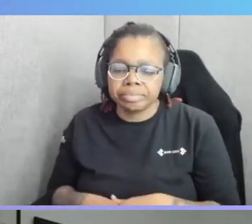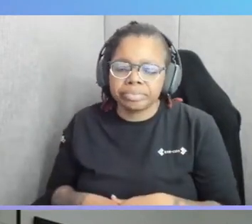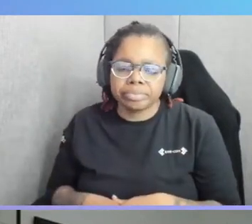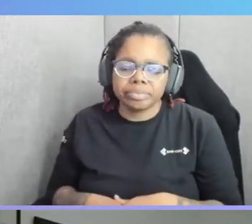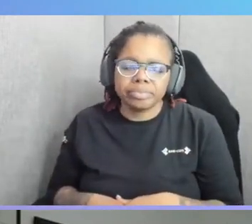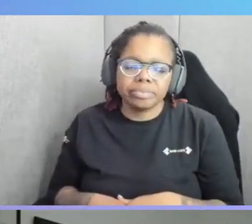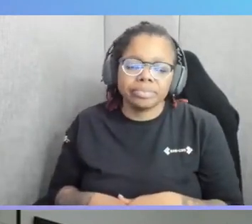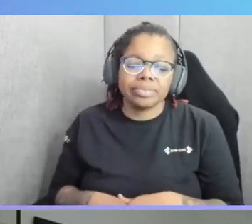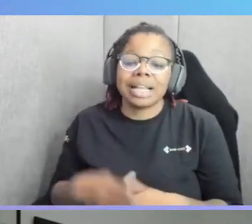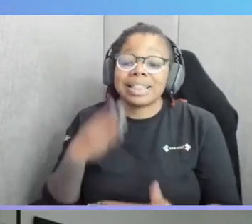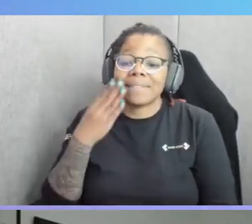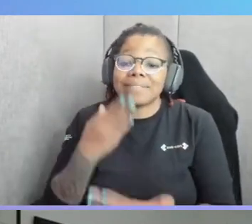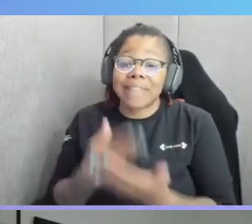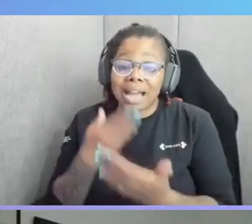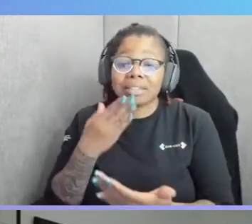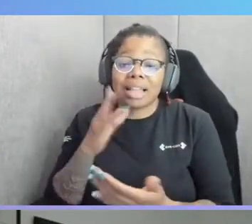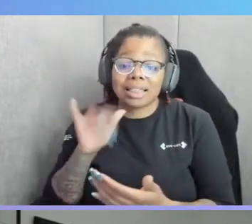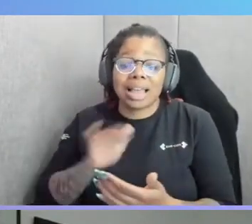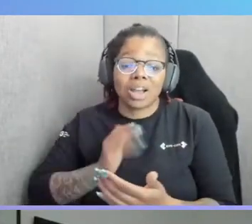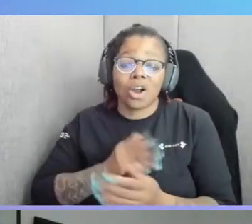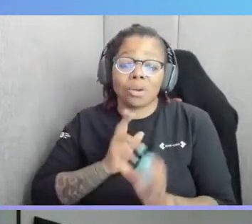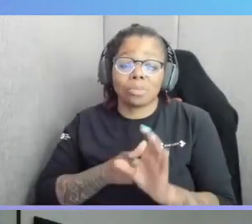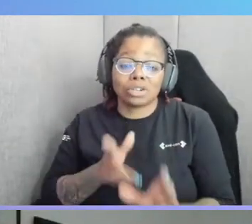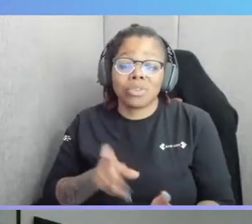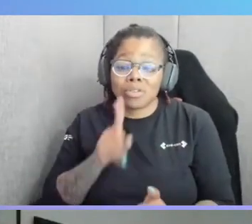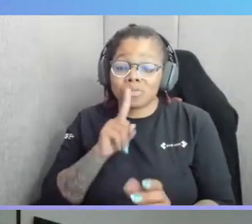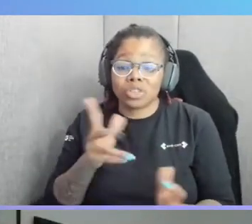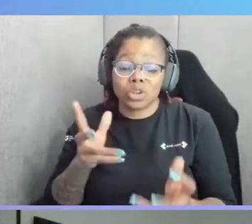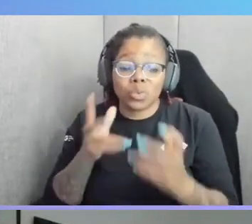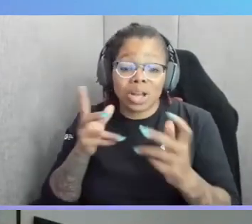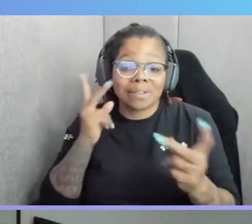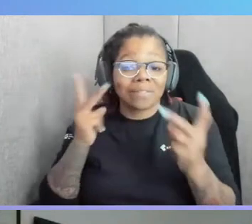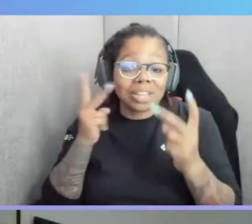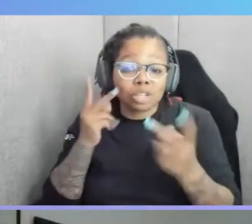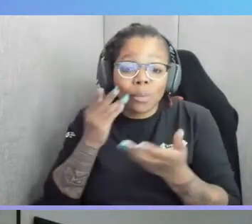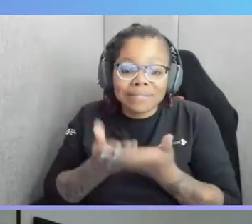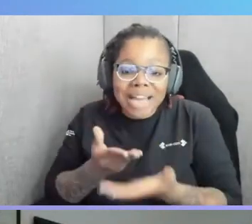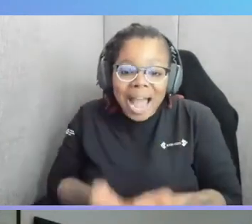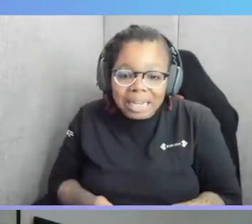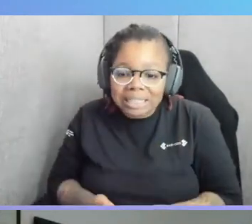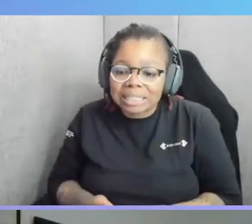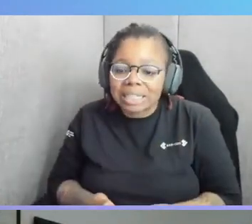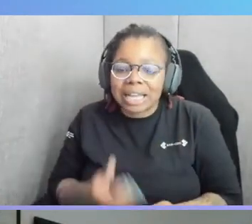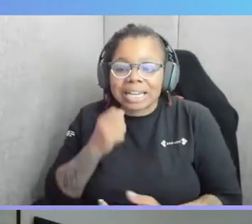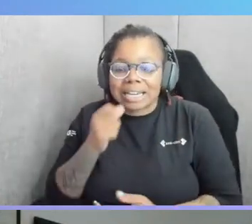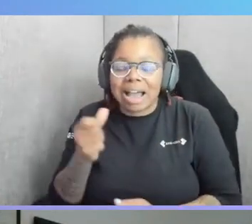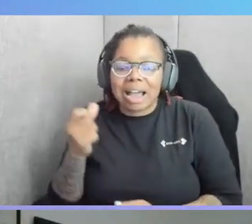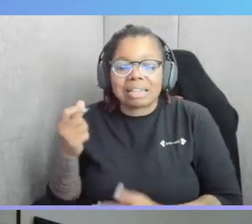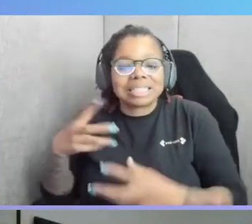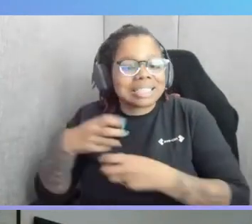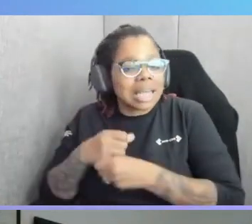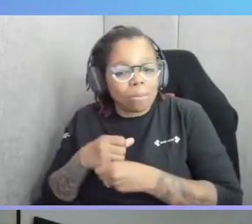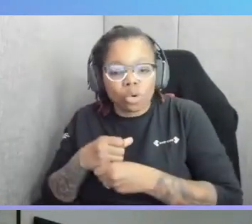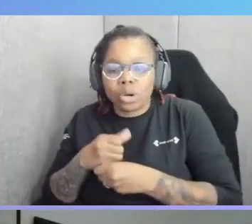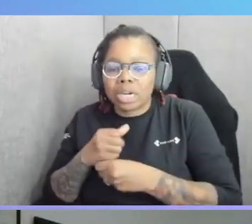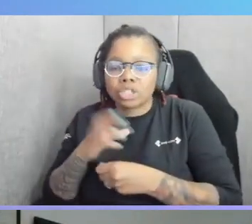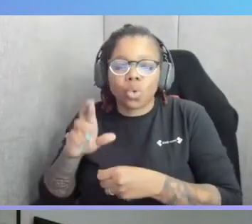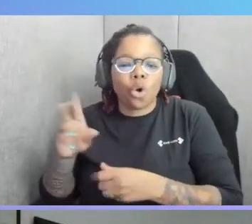participants really wanted visual facts and not they're not summaries or conclusions, they wanted to draw their own